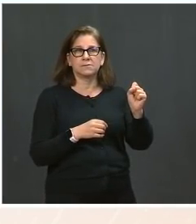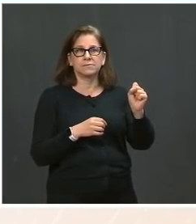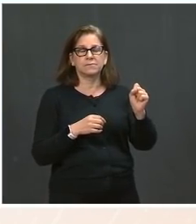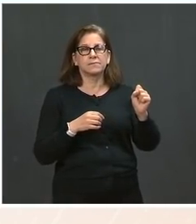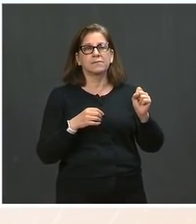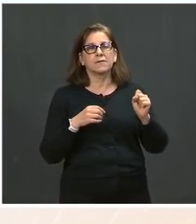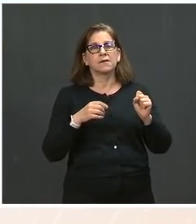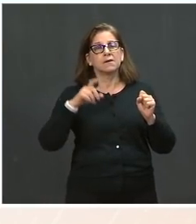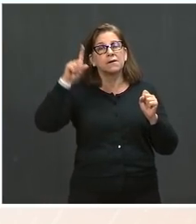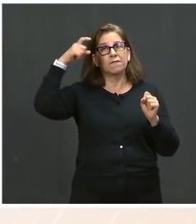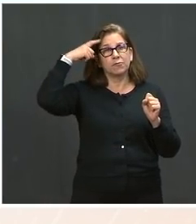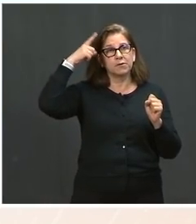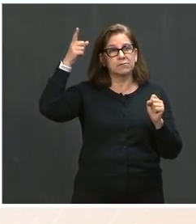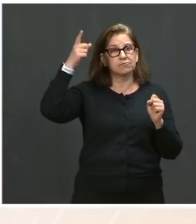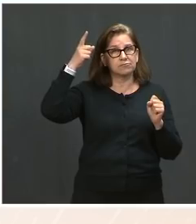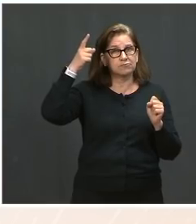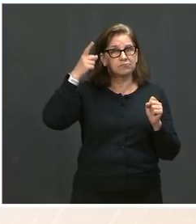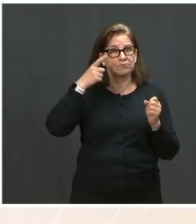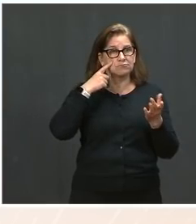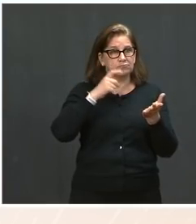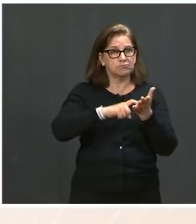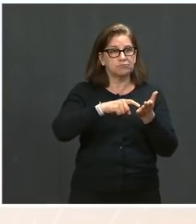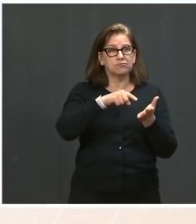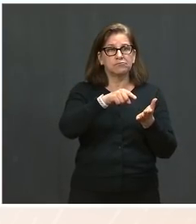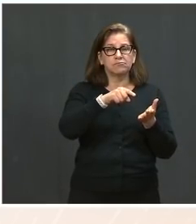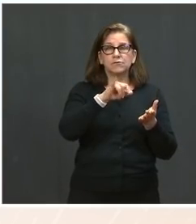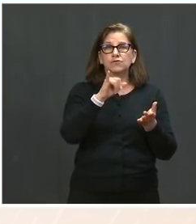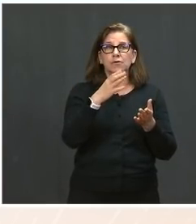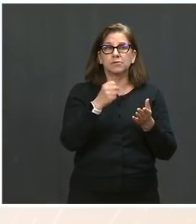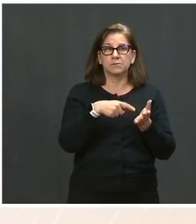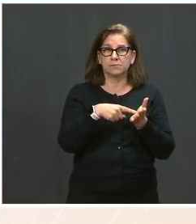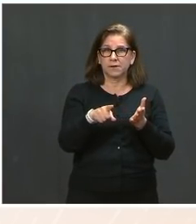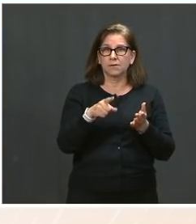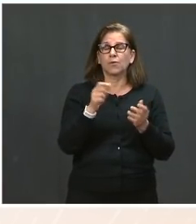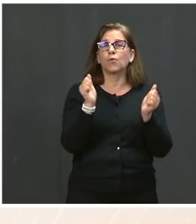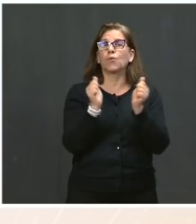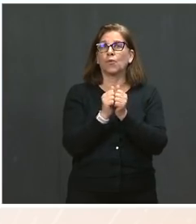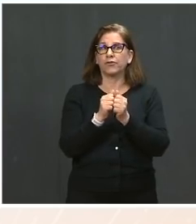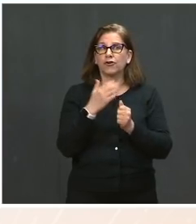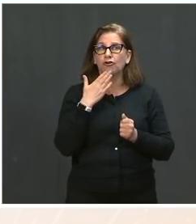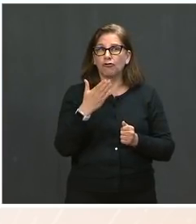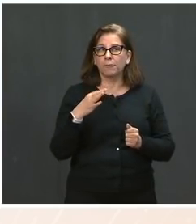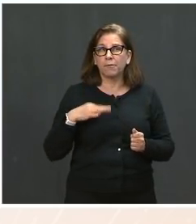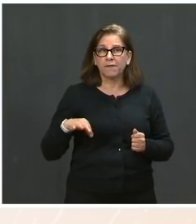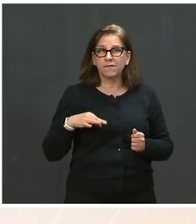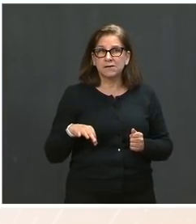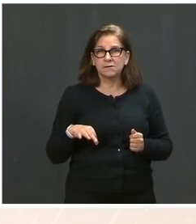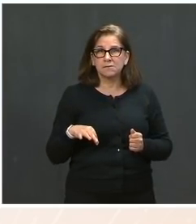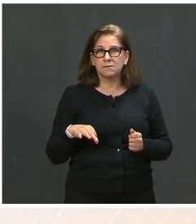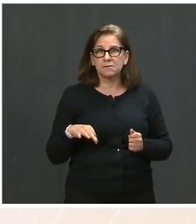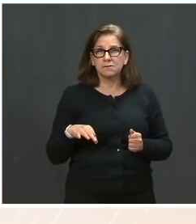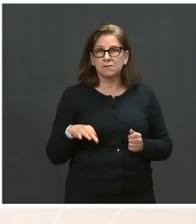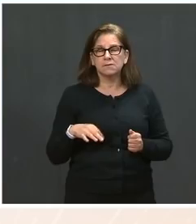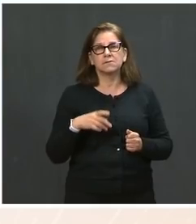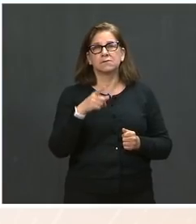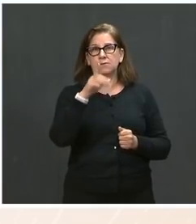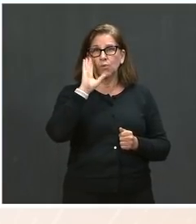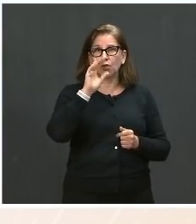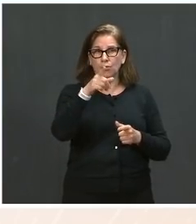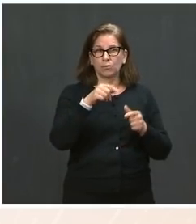you know, at a certain wage scale, have benefits. Like, what can you do to enforce that? Secretary Granholm: Yeah, I mean, as we know, the federal government has many mechanisms